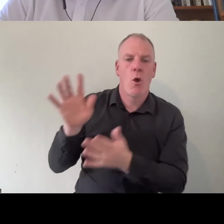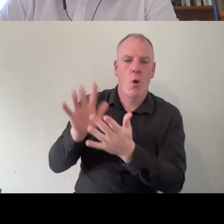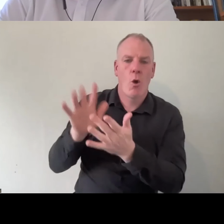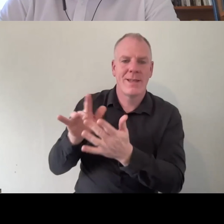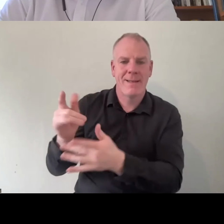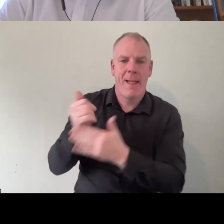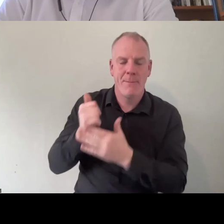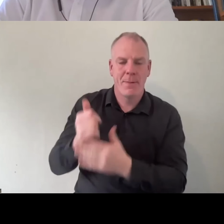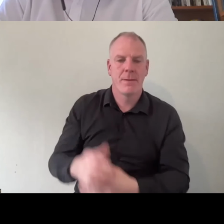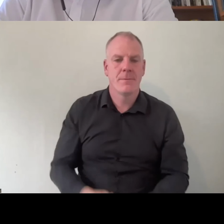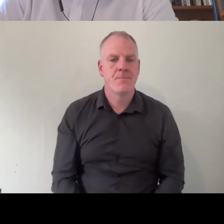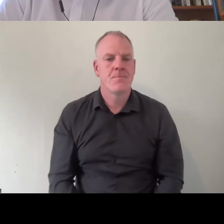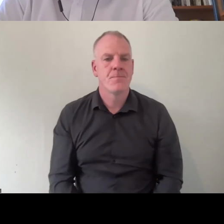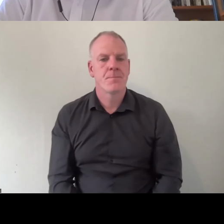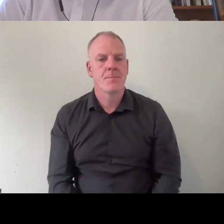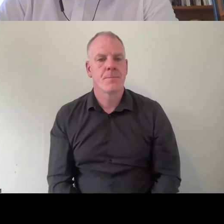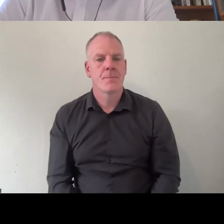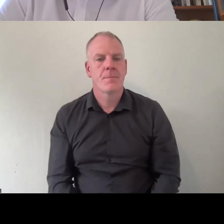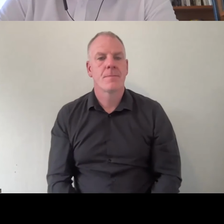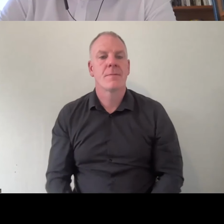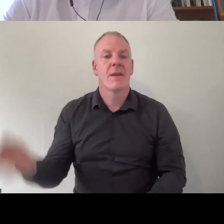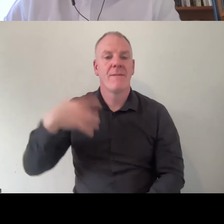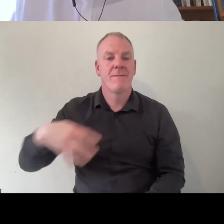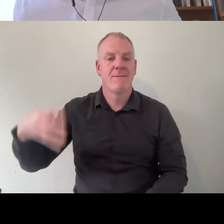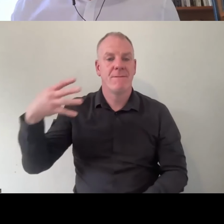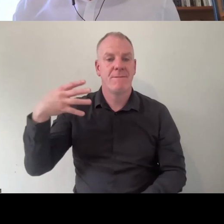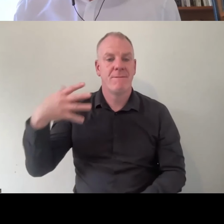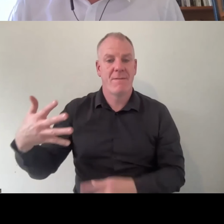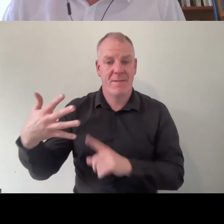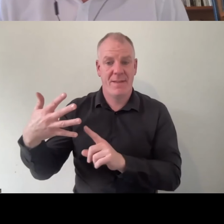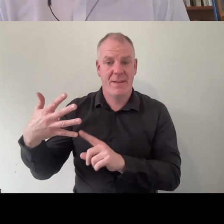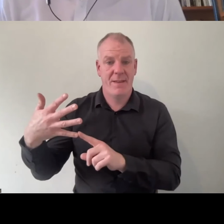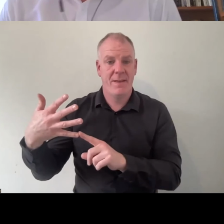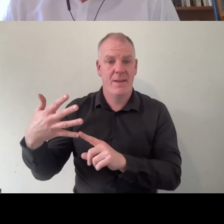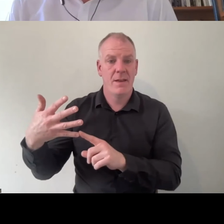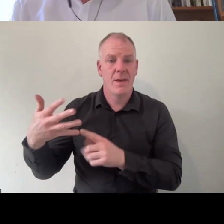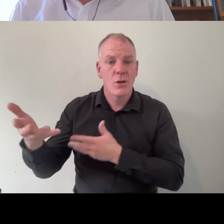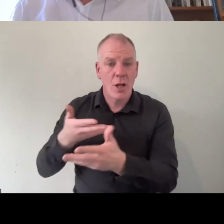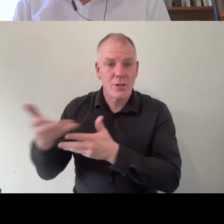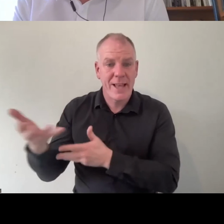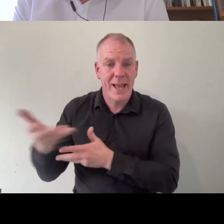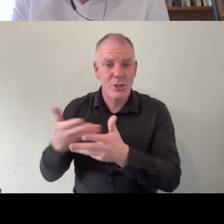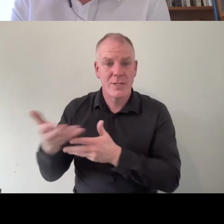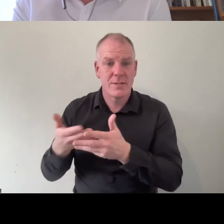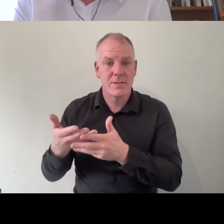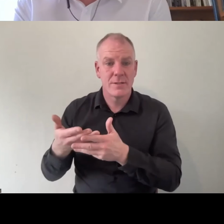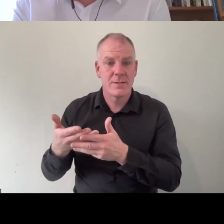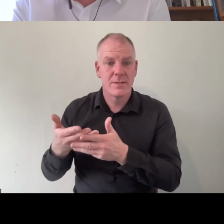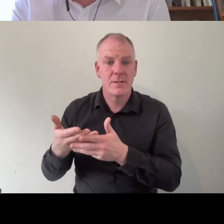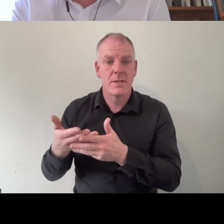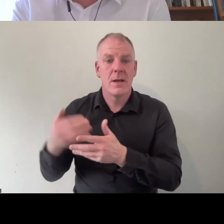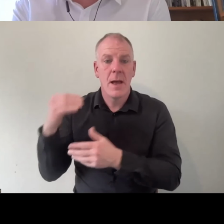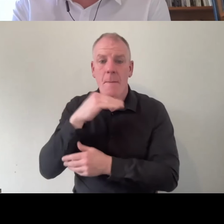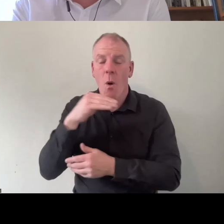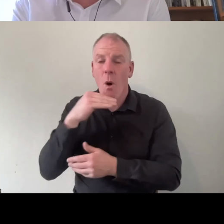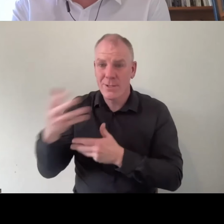A really important one is consultation. It could be given its own heading, but the importance of consultation and stakeholder engagements.